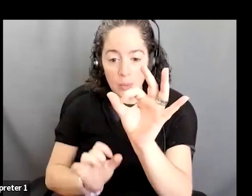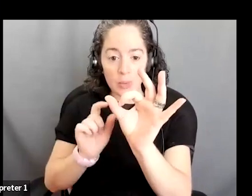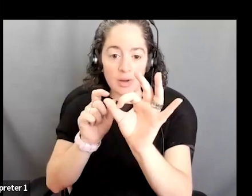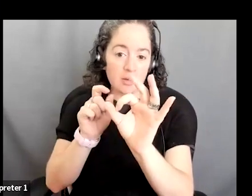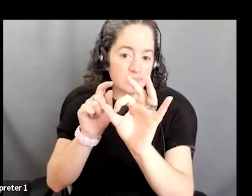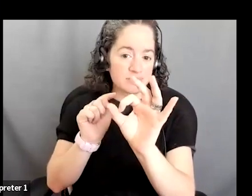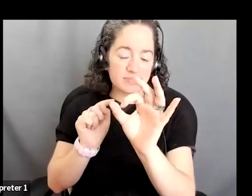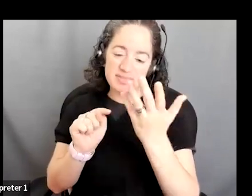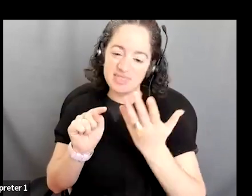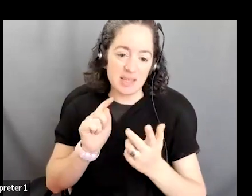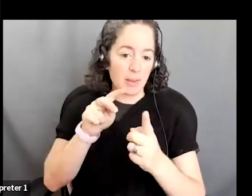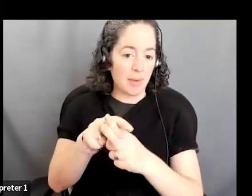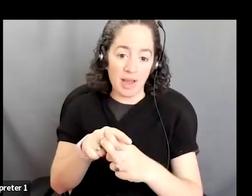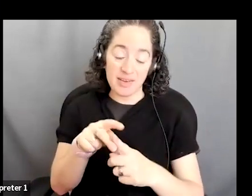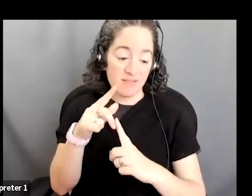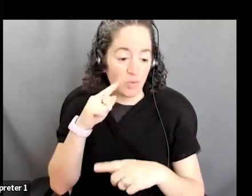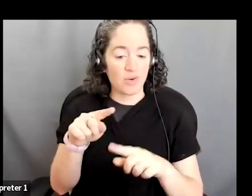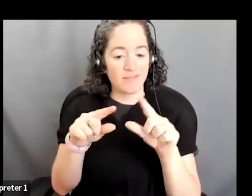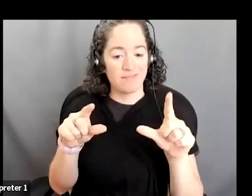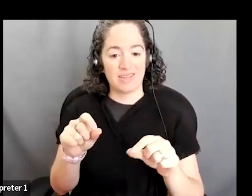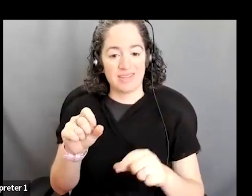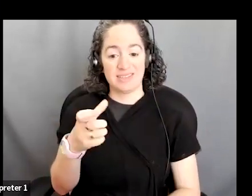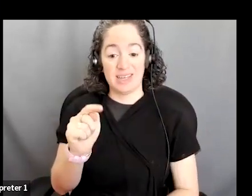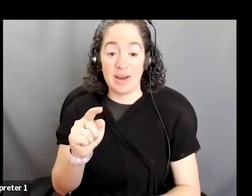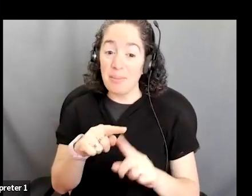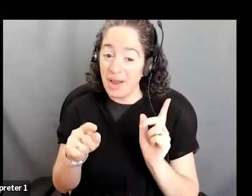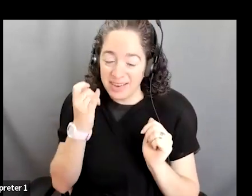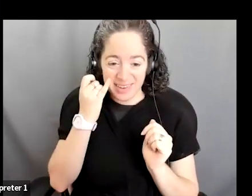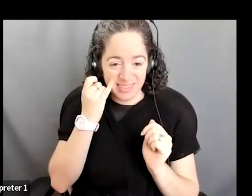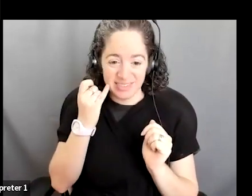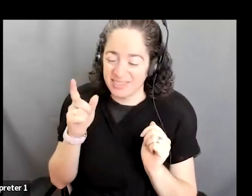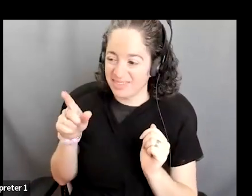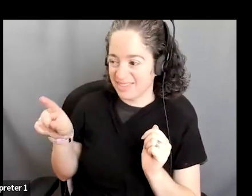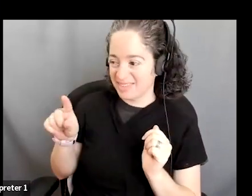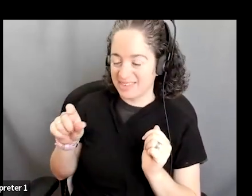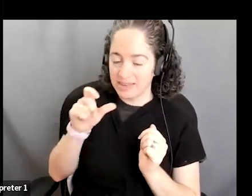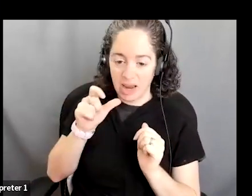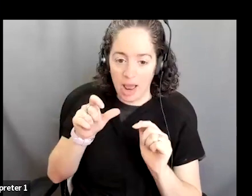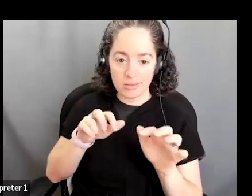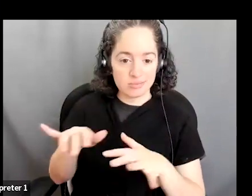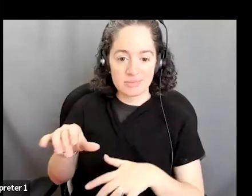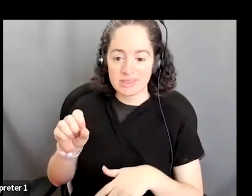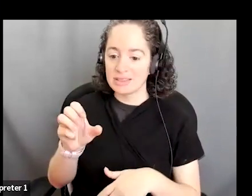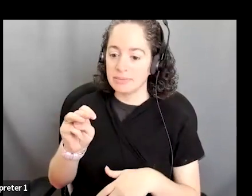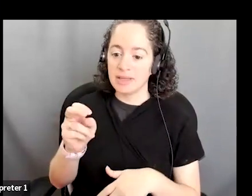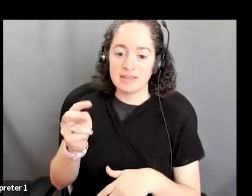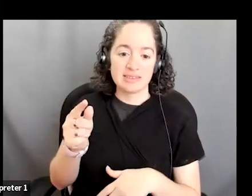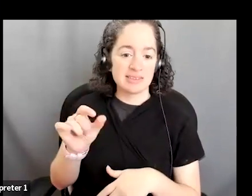if they don't do the semantic markup correctly or if they add a bunch of extra ARIA that shouldn't be there,